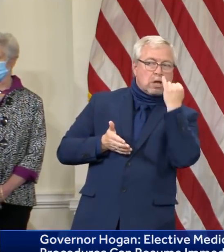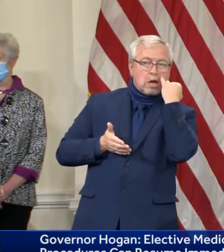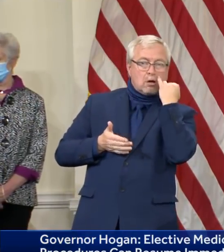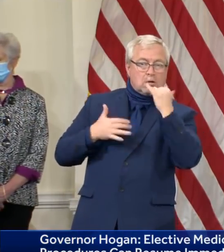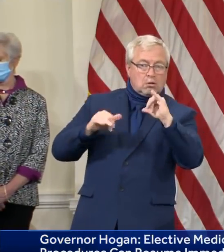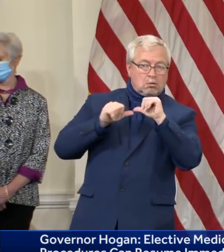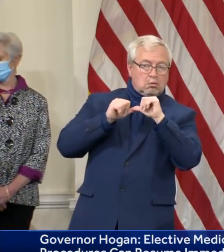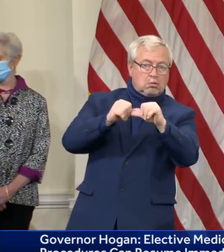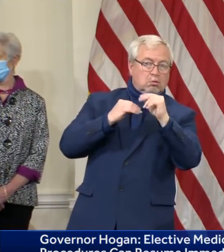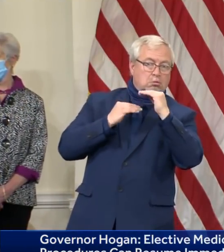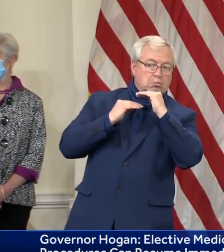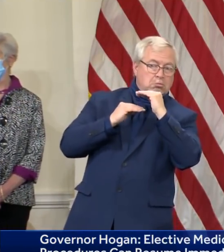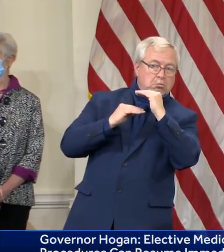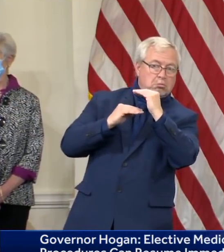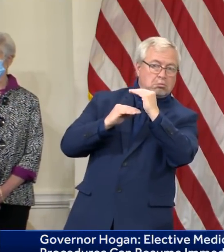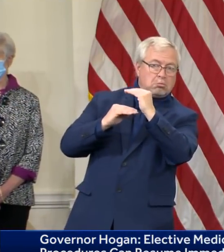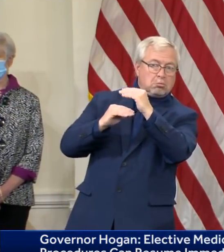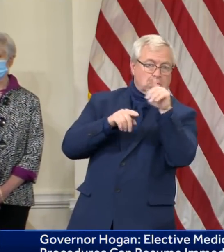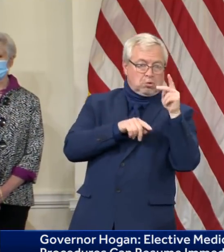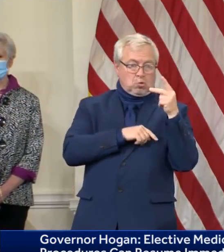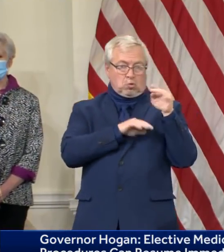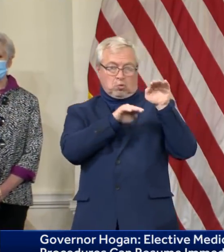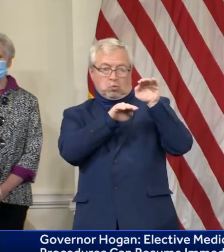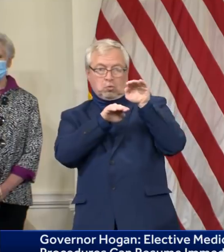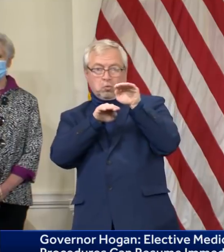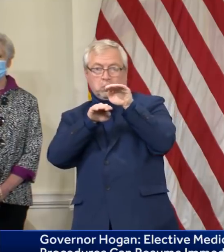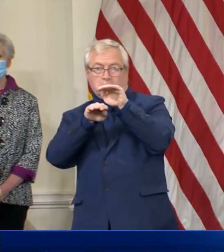I AM NOT COMMITTING TO IT BECAUSE THE NUMBERS COULD SPIKE UP.